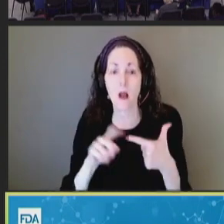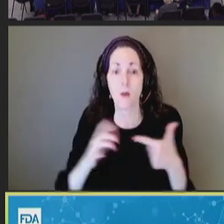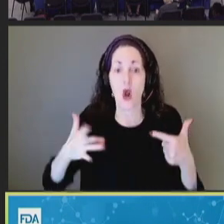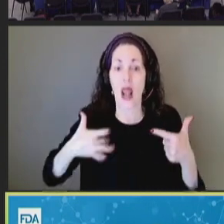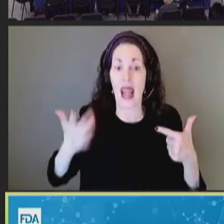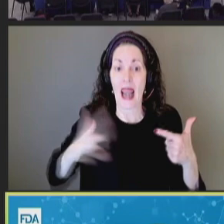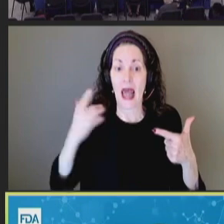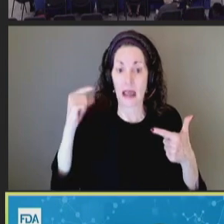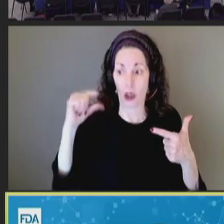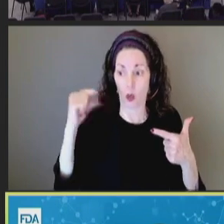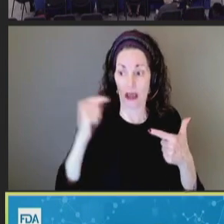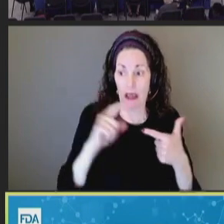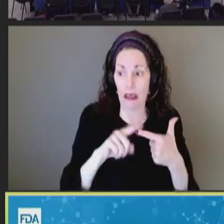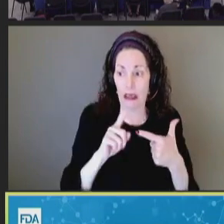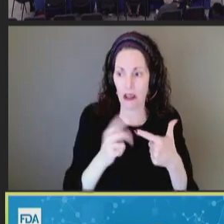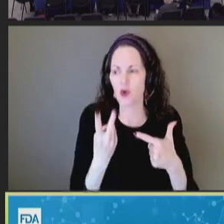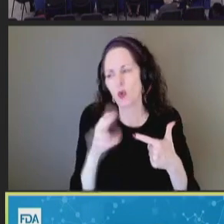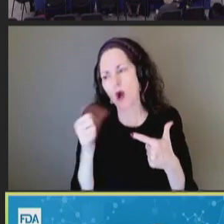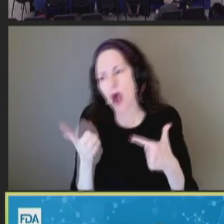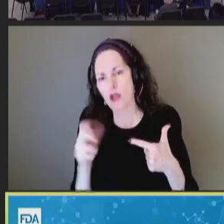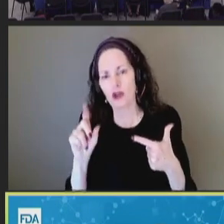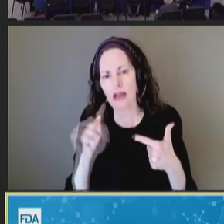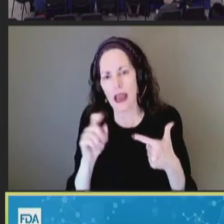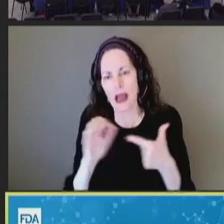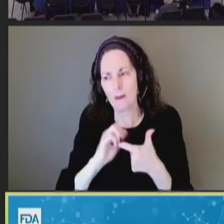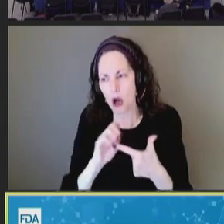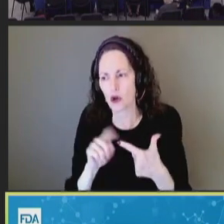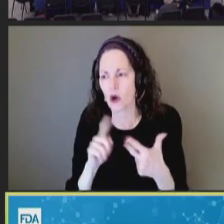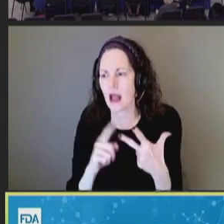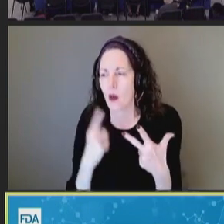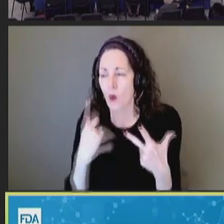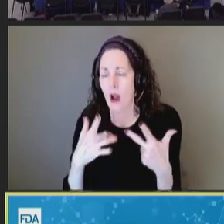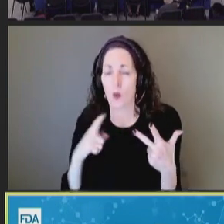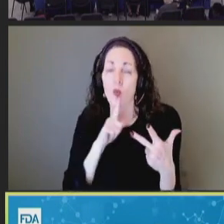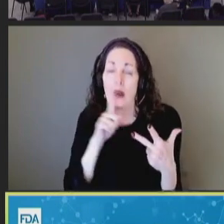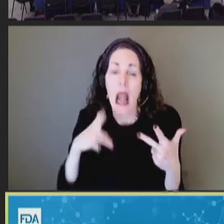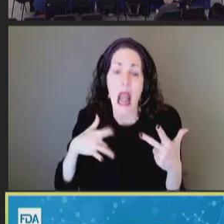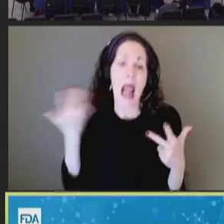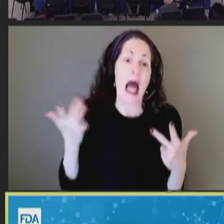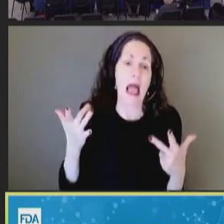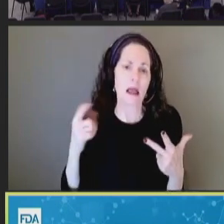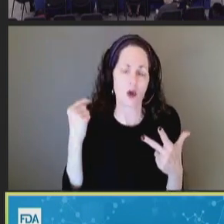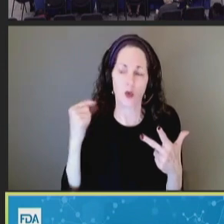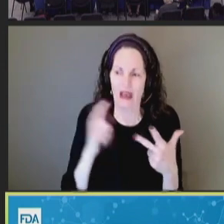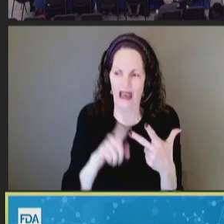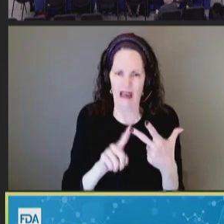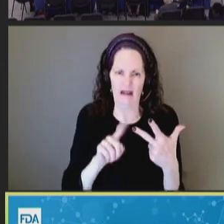And then the lightest green, we have at least one data partner that's linked to these jurisdictions.